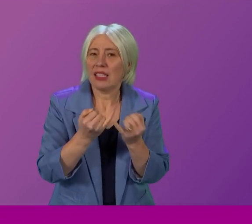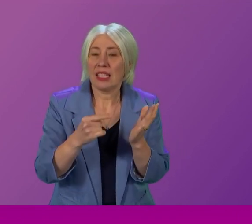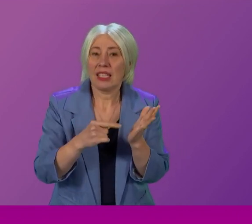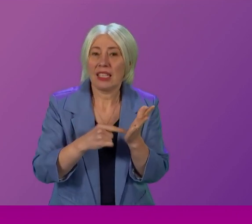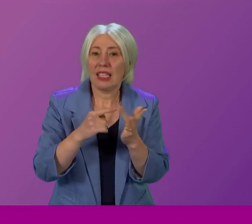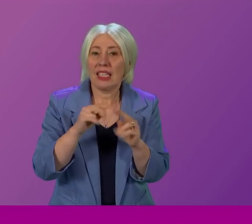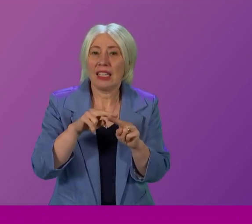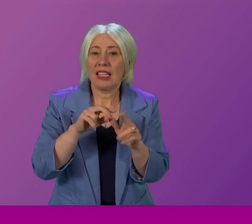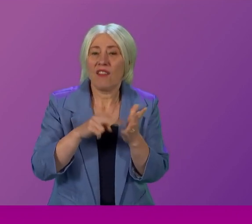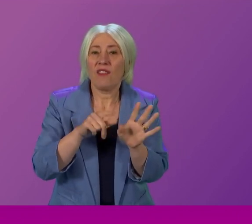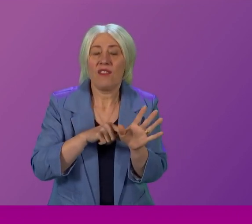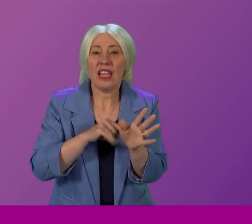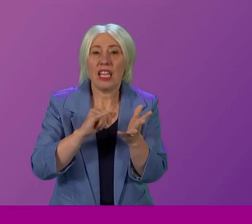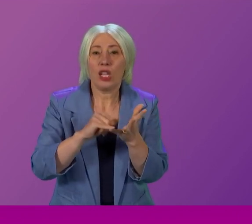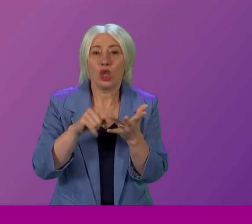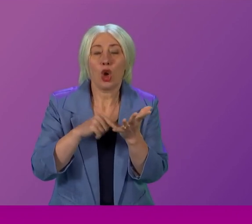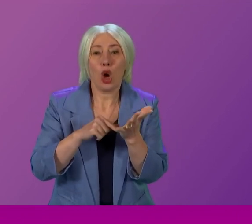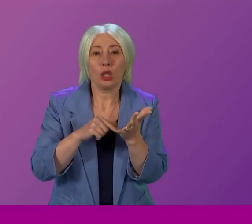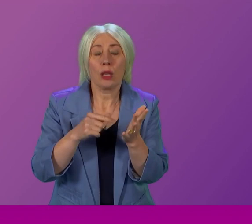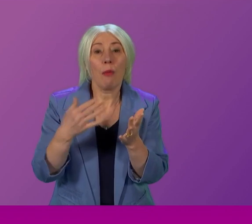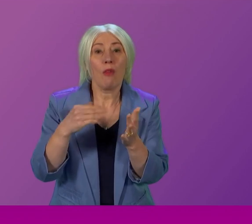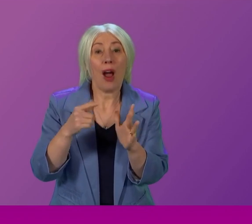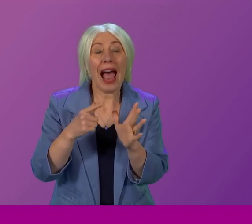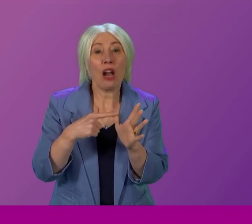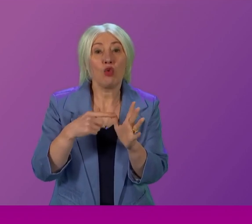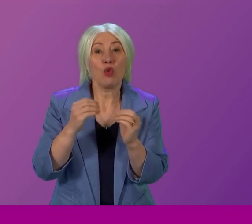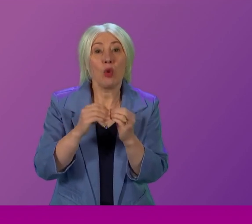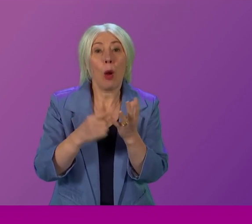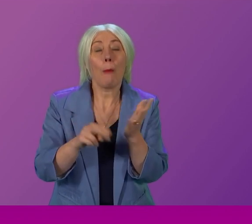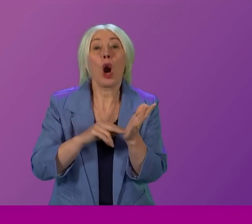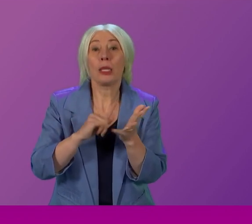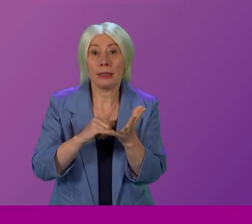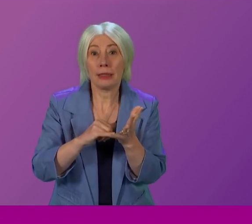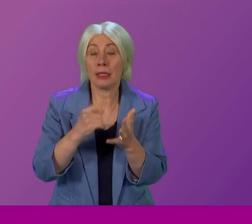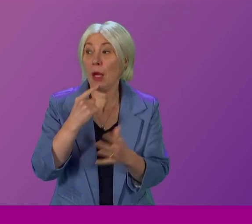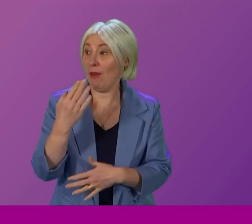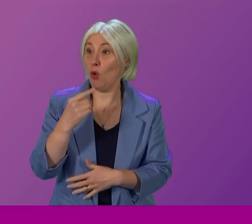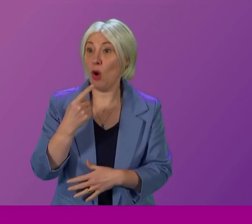Andrew Burns, claims to be a woman. Does the First Minister believe that that criminal is a woman?